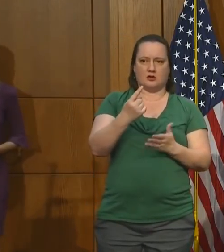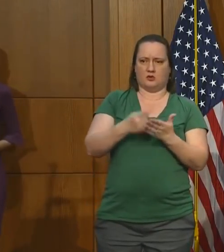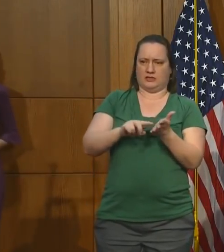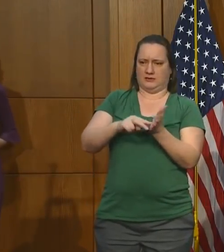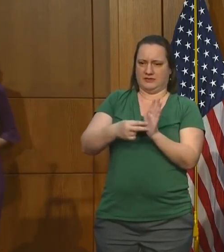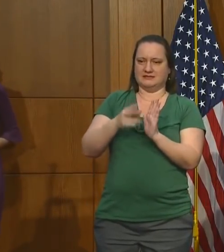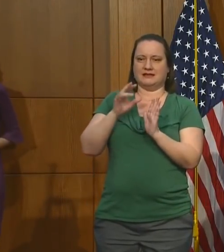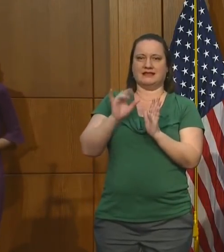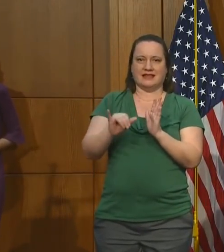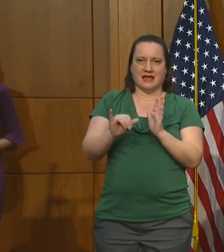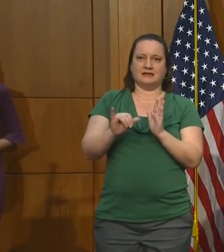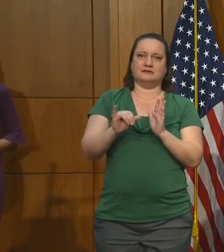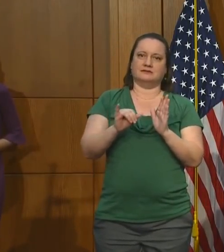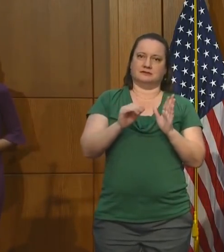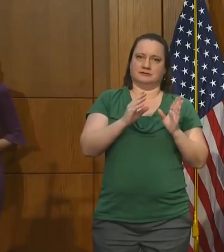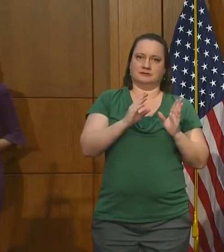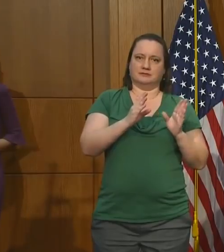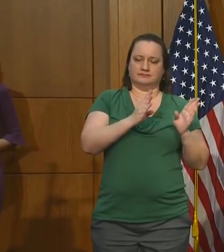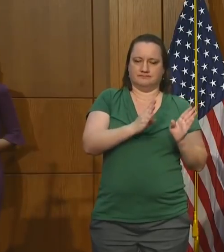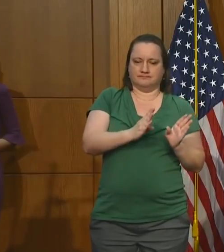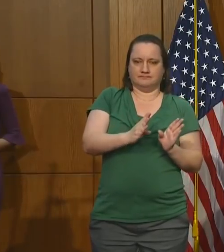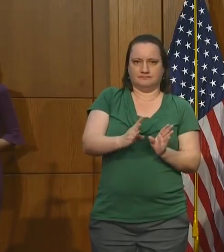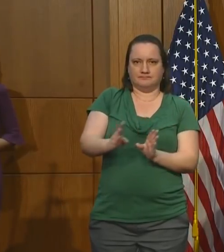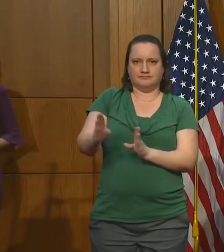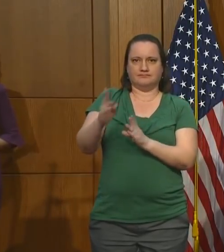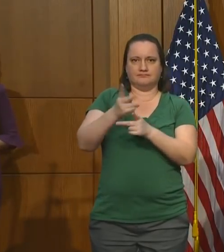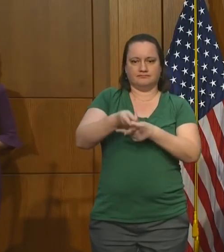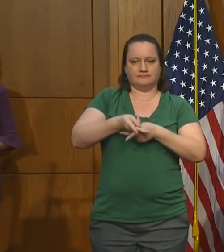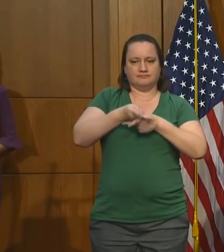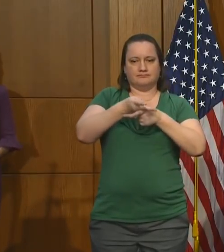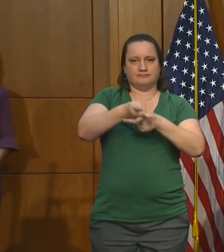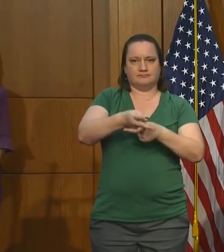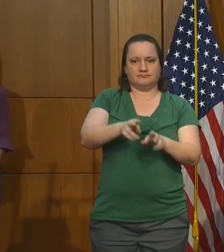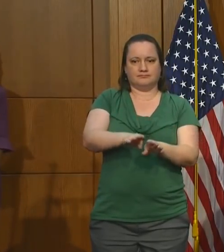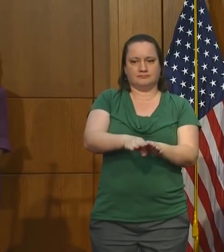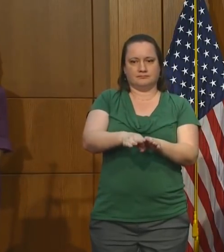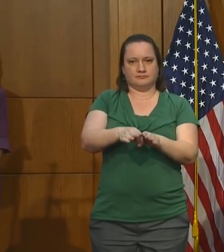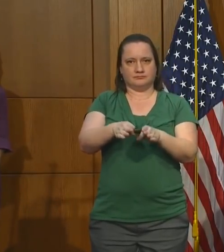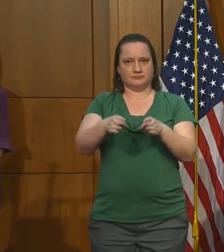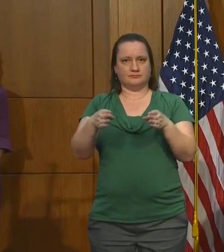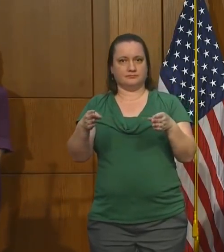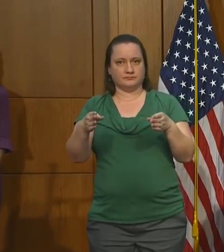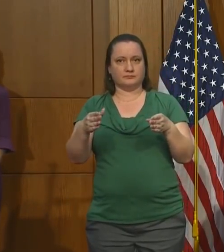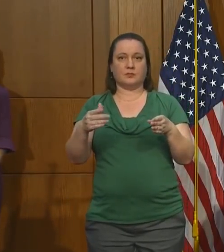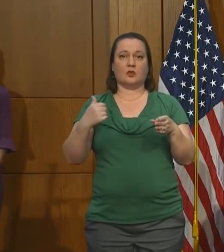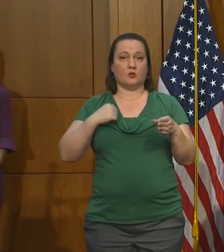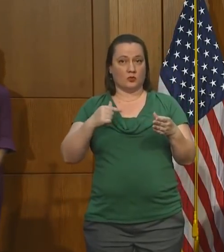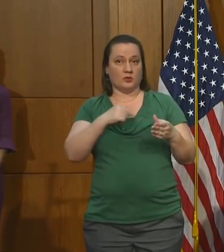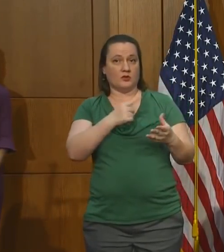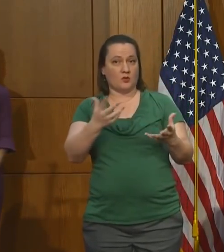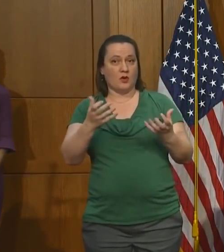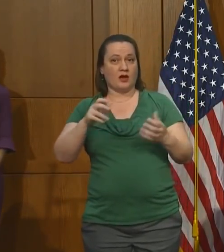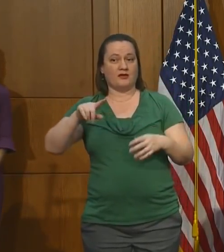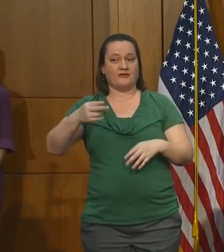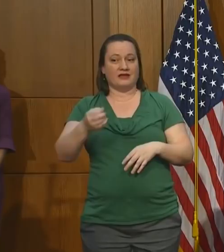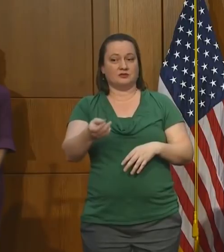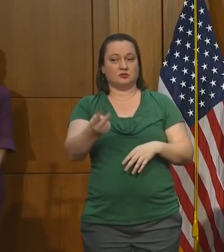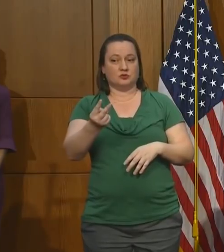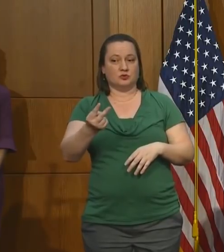WATCHING THIS PRESS CONFERENCE TO REVIEW WHAT FACE ONE IS AND WHAT IT IS NOT. TO VERY MEASURED APPROACH- THAT I THINK